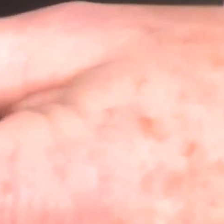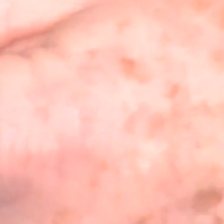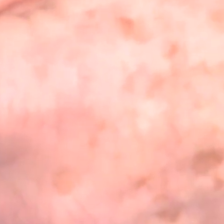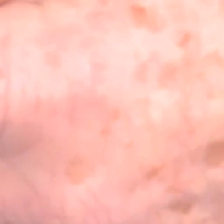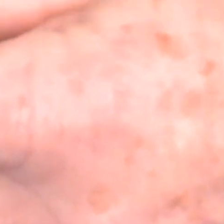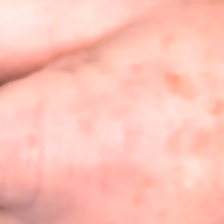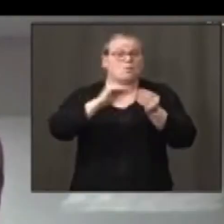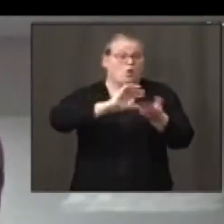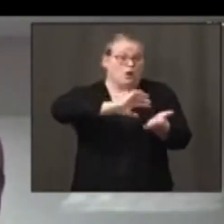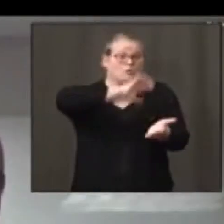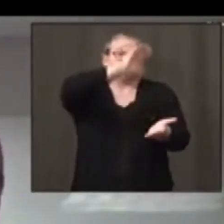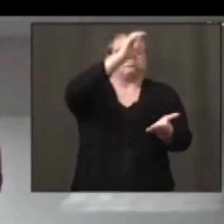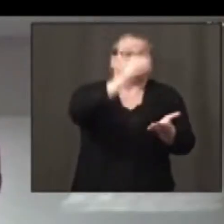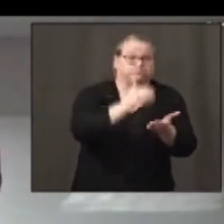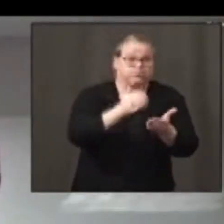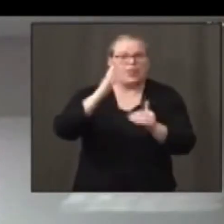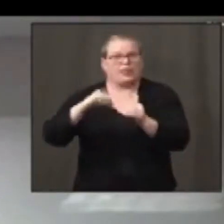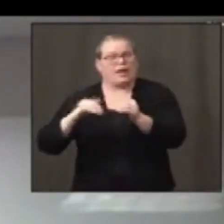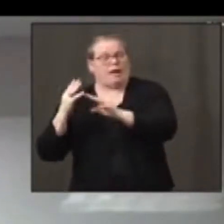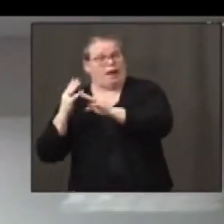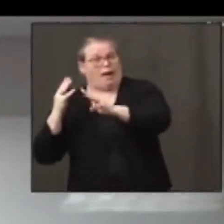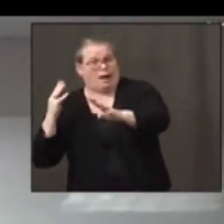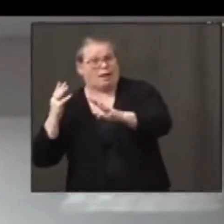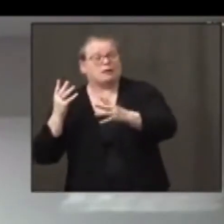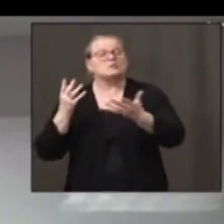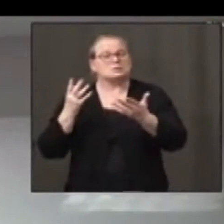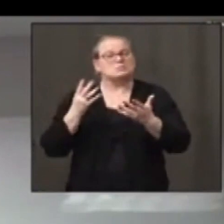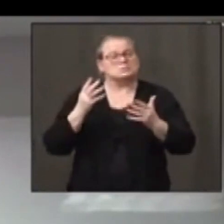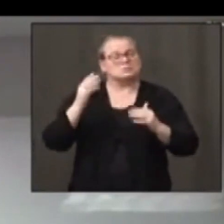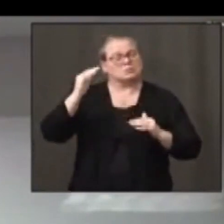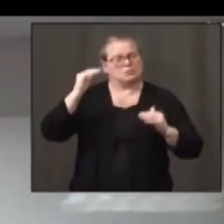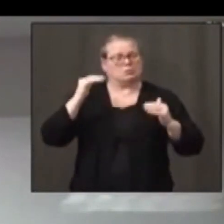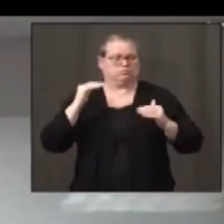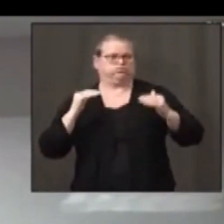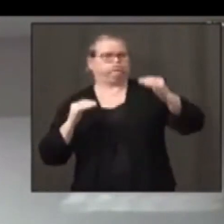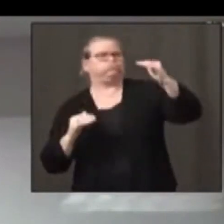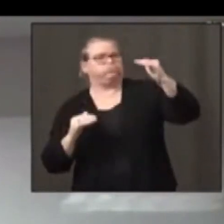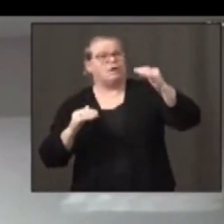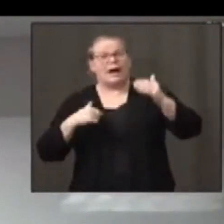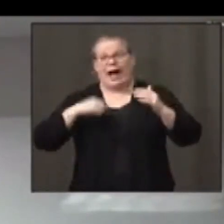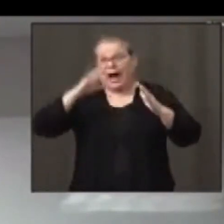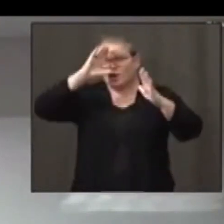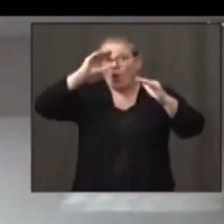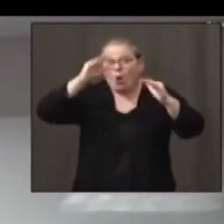AND IN THE MEANTIME IS REMINDING AND IN THE MEANTIME IS REMINDING PEOPLE AND IN THE MEANTIME IS REMINDING PEOPLE TO AND IN THE MEANTIME IS REMINDING PEOPLE TO STAY REMINDING PEOPLE TO STAY REMINDING PEOPLE TO STAY CAUTIOUS REMINDING PEOPLE TO STAY CAUTIOUS IN REMINDING PEOPLE TO STAY CAUTIOUS IN THE REMINDING PEOPLE TO STAY CAUTIOUS IN THE COMING REMINDING PEOPLE TO STAY CAUTIOUS IN THE COMING MONTHS. CAUTIOUS IN THE COMING MONTHS. CAUTIOUS IN THE COMING MONTHS. THE CAUTIOUS IN THE COMING MONTHS. THE GENERAL CAUTIOUS IN THE COMING MONTHS. THE GENERAL PUBLIC CAUTIOUS IN THE COMING MONTHS. THE GENERAL PUBLIC MAY CAUTIOUS IN THE COMING MONTHS. THE GENERAL PUBLIC MAY BEGIN CAUTIOUS IN THE COMING MONTHS. THE GENERAL PUBLIC MAY BEGIN TO THE GENERAL PUBLIC MAY BEGIN TO THE GENERAL PUBLIC MAY BEGIN TO RECEIVE THE GENERAL PUBLIC MAY BEGIN TO RECEIVE VACCINATIONS